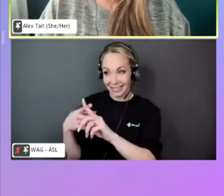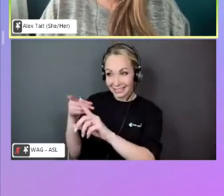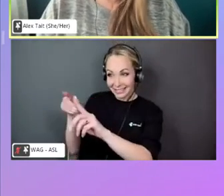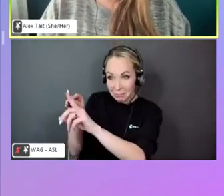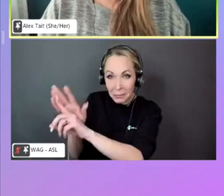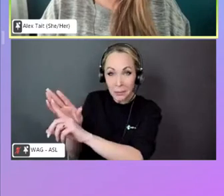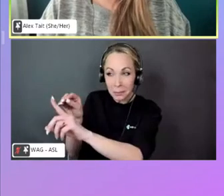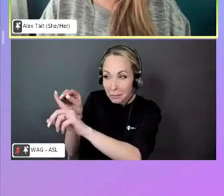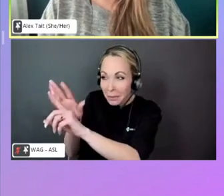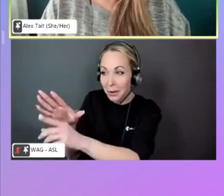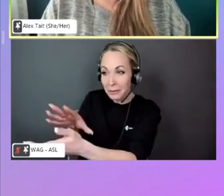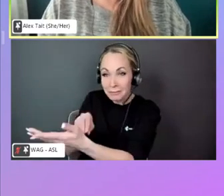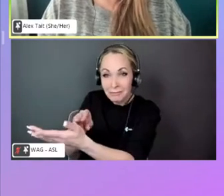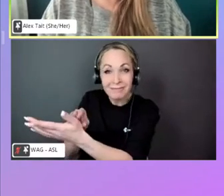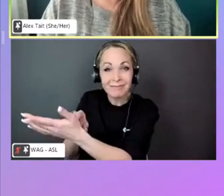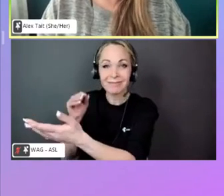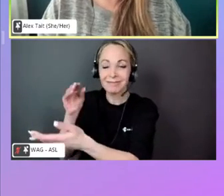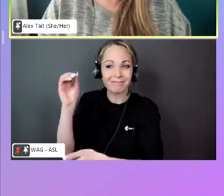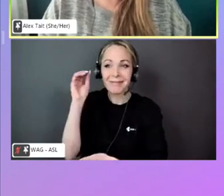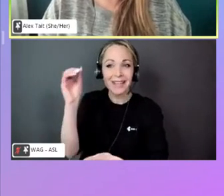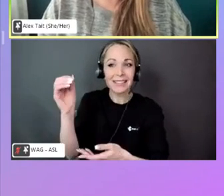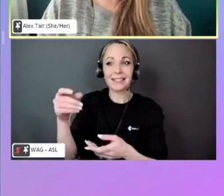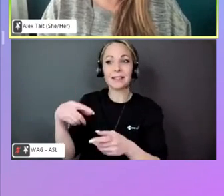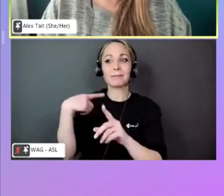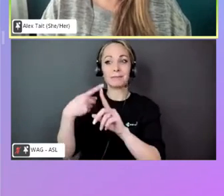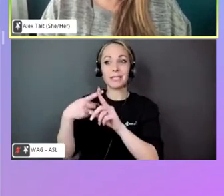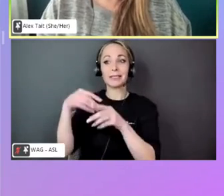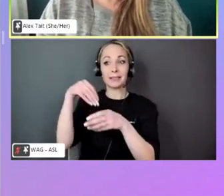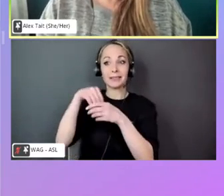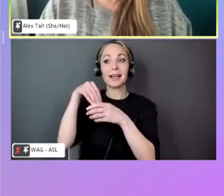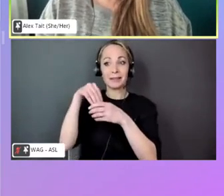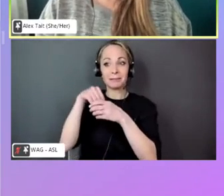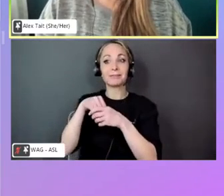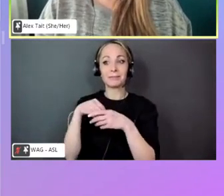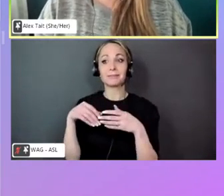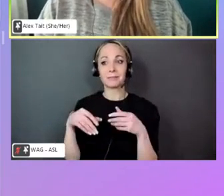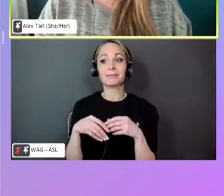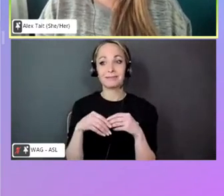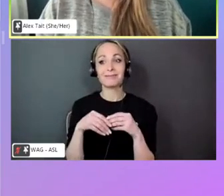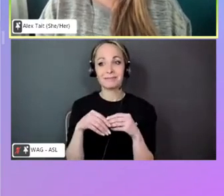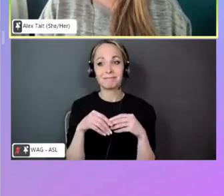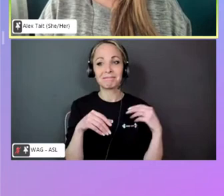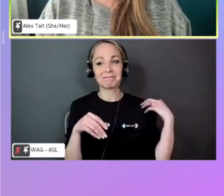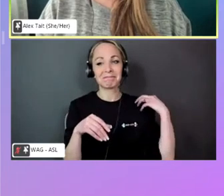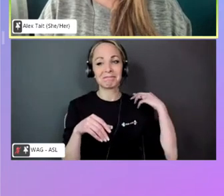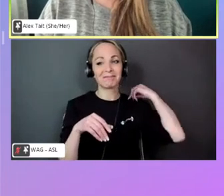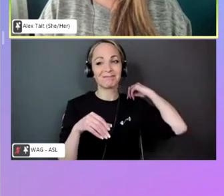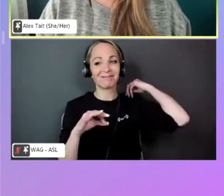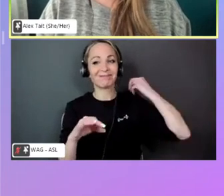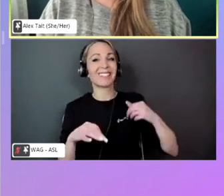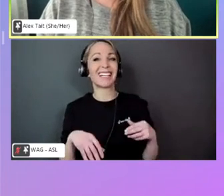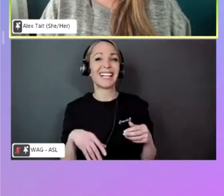side of things. Can come from a lack of familiarity and exposure to digital technology and it can come